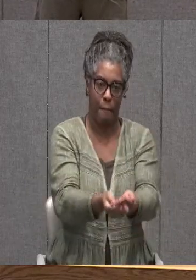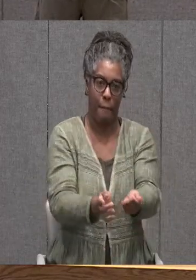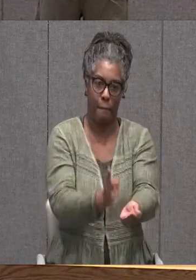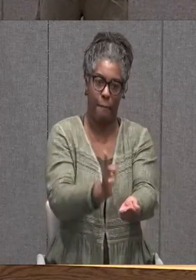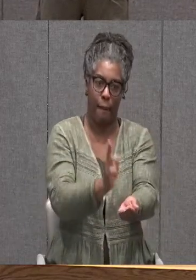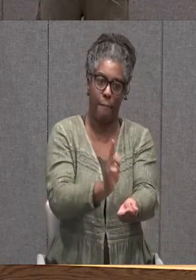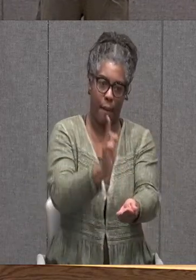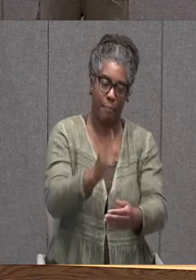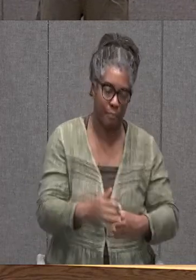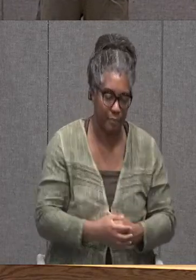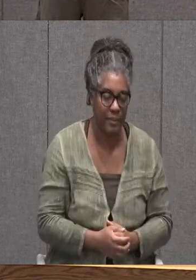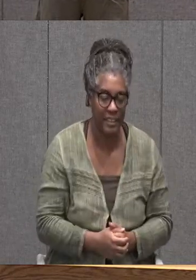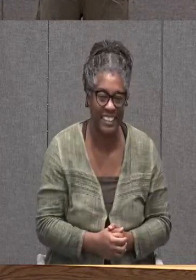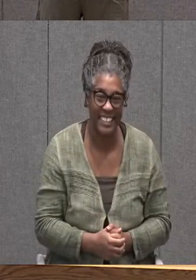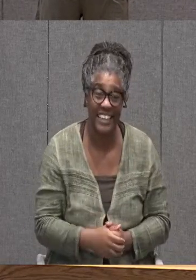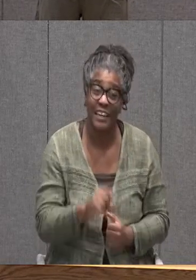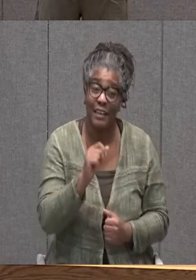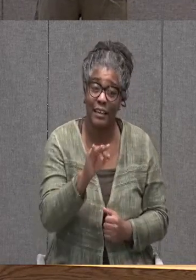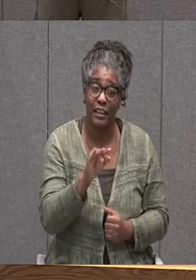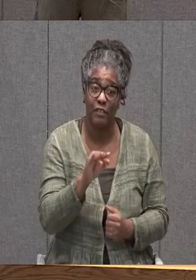So if you get frustrated, take a deep breath.